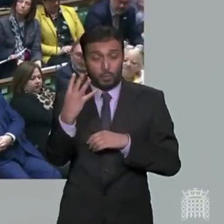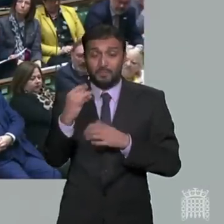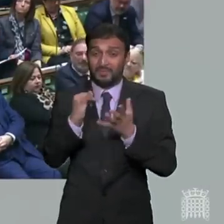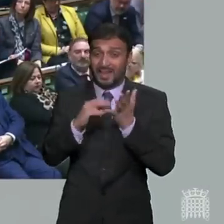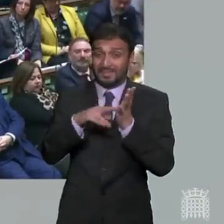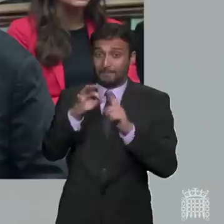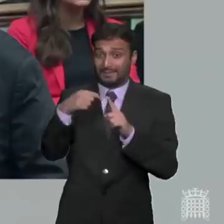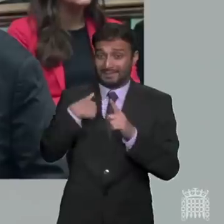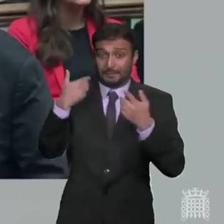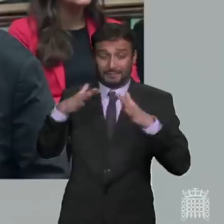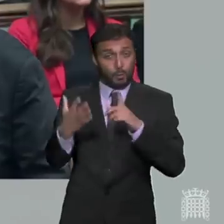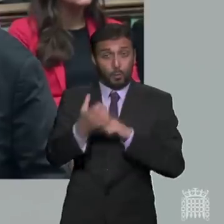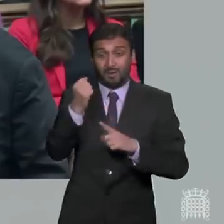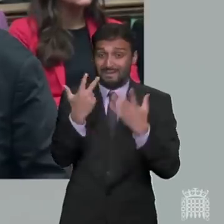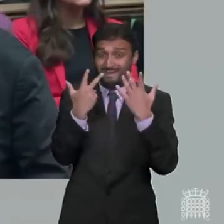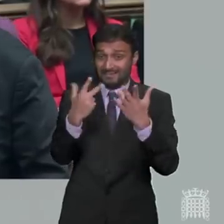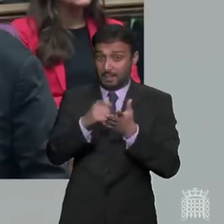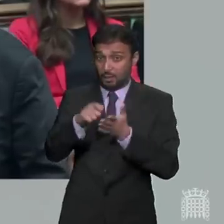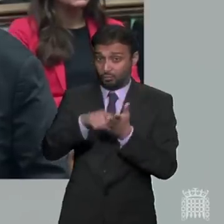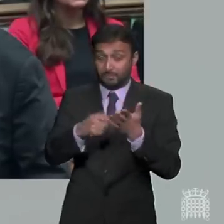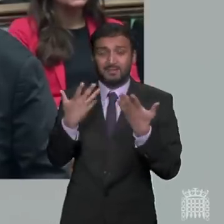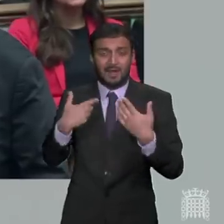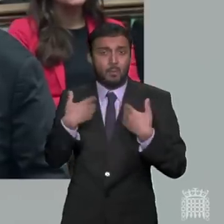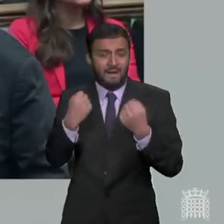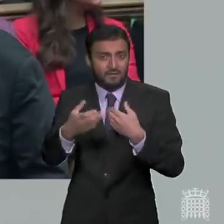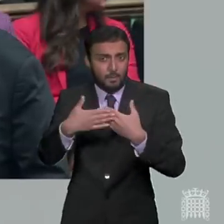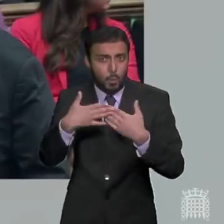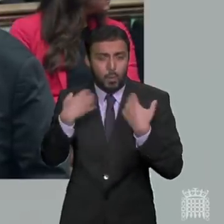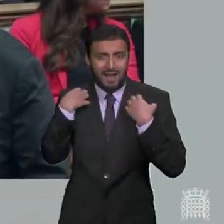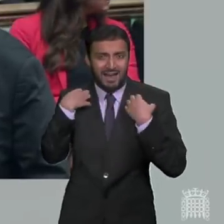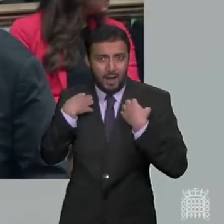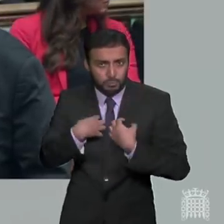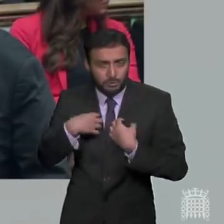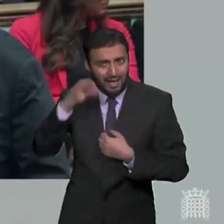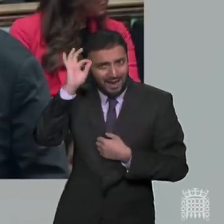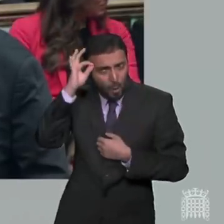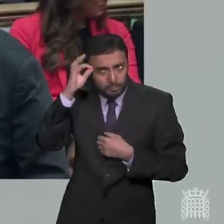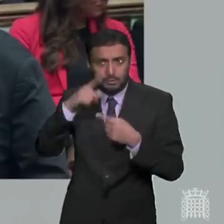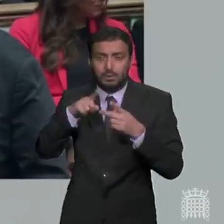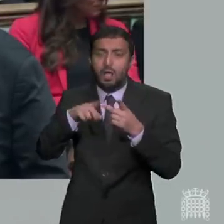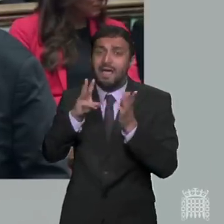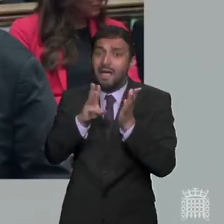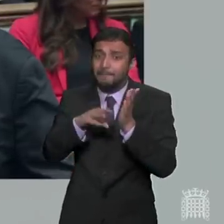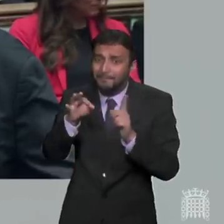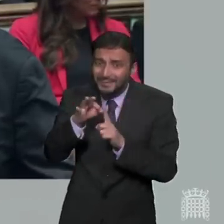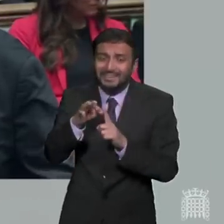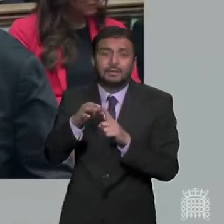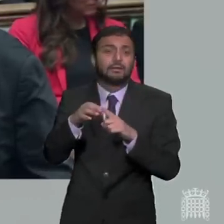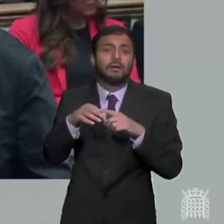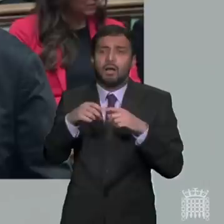We now have more councillors, Members of the Scottish Parliament and MPs in this place than any other Scottish political party.